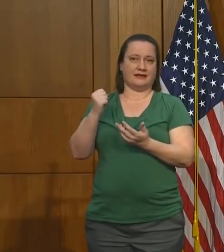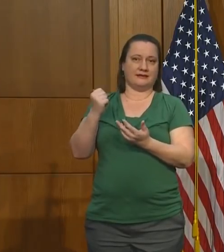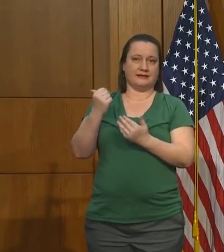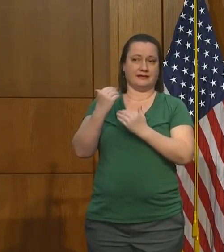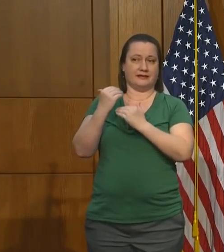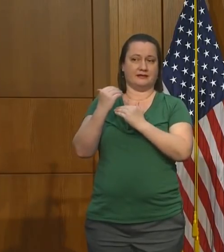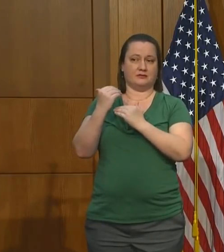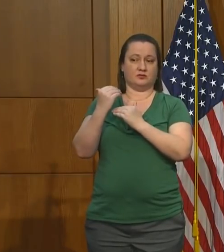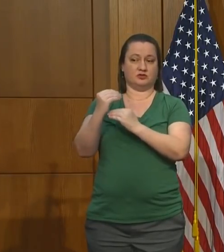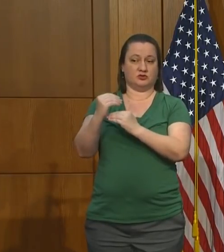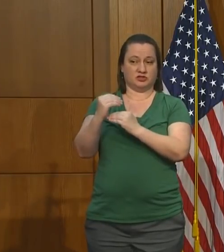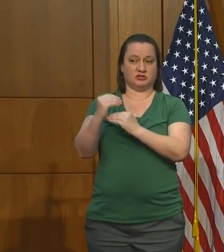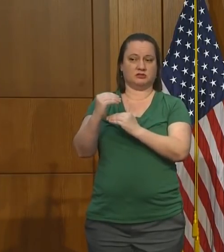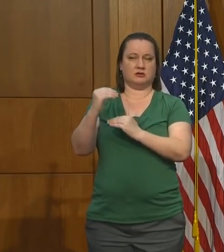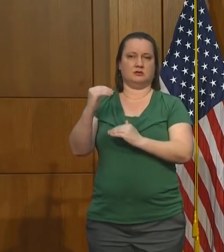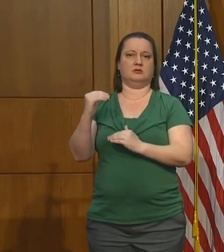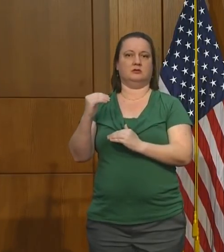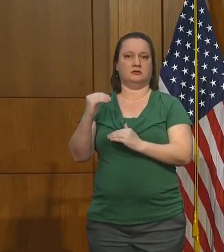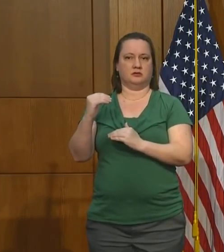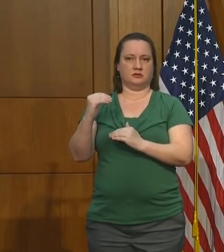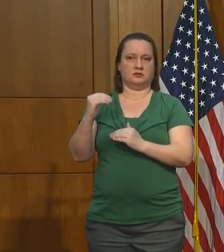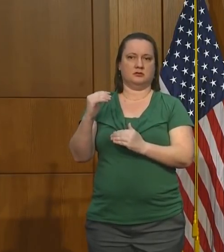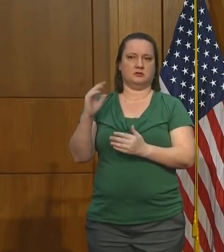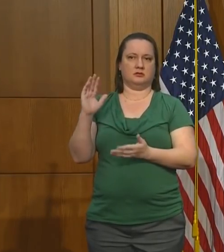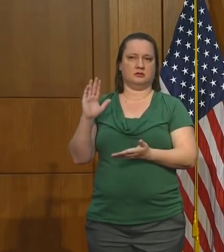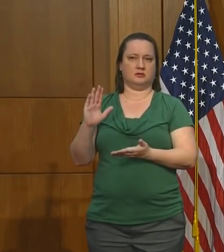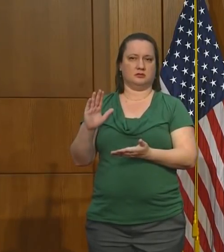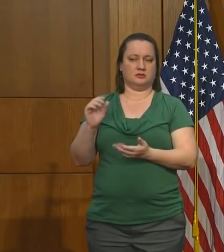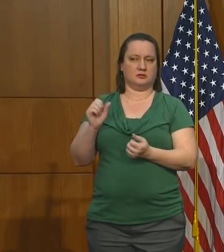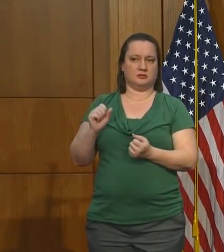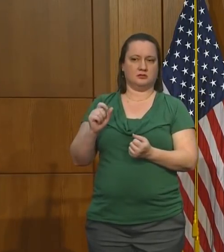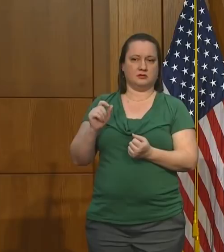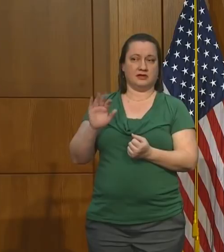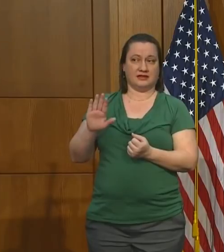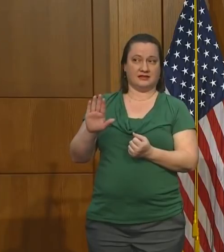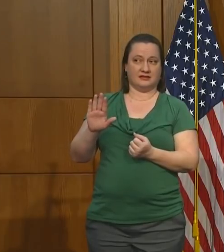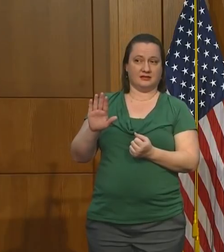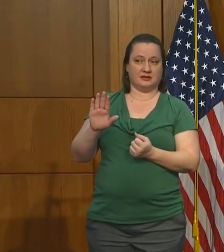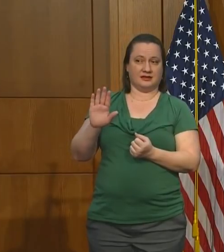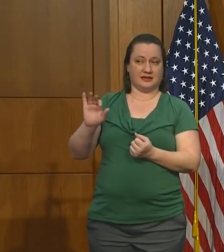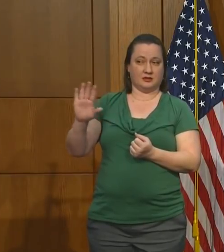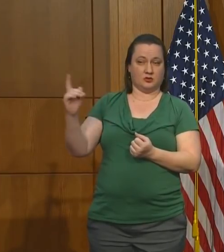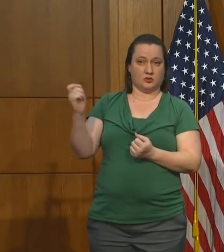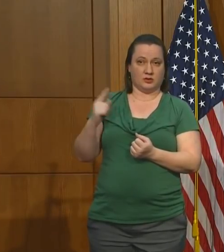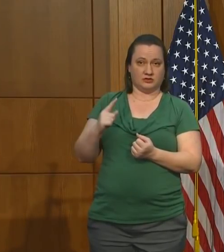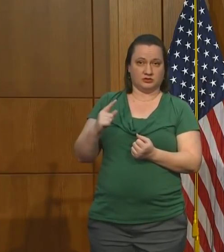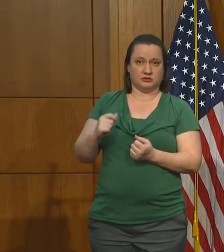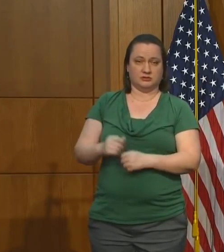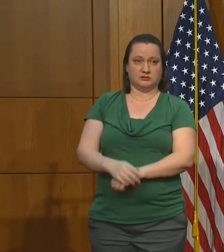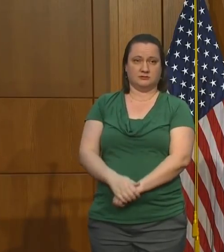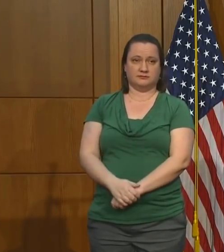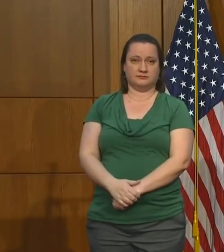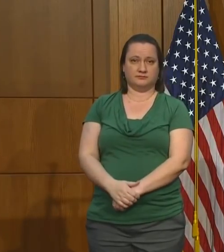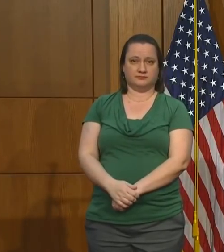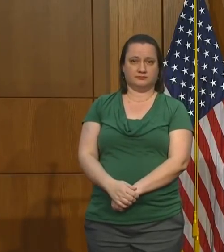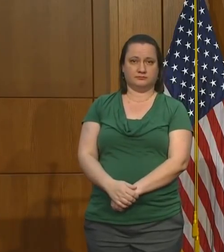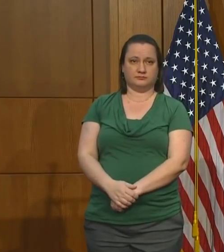MEMBERS WANTING TO VISIT THEM AND F. WE WERE SEEING ANY EASING OF THOSE VISITATION